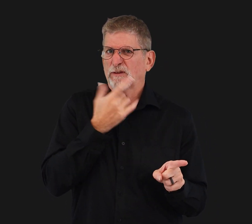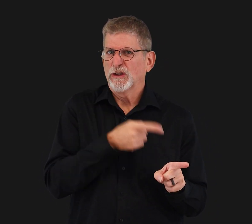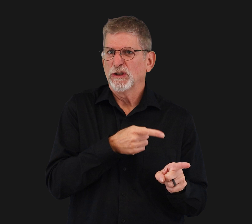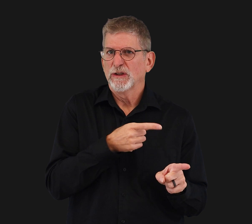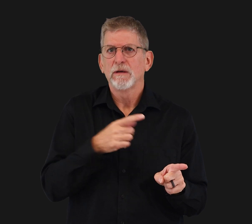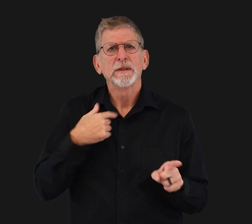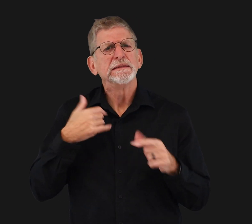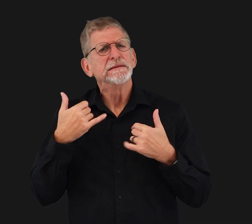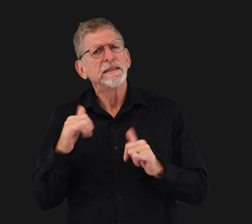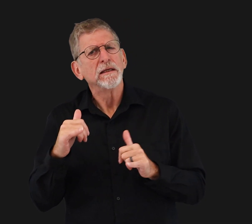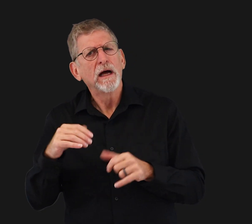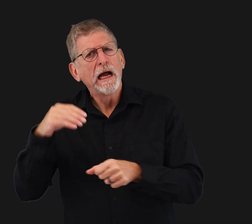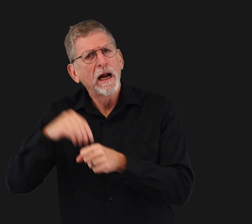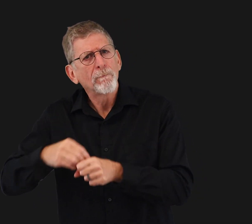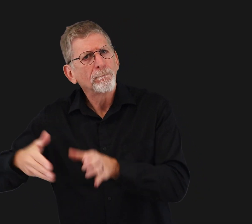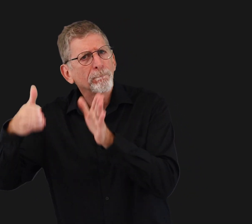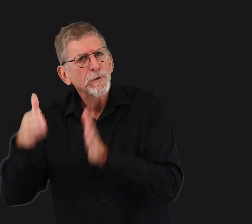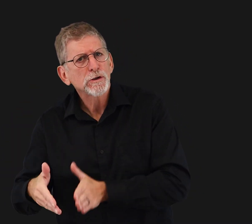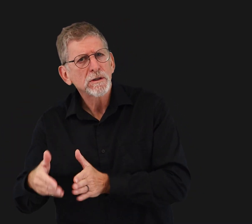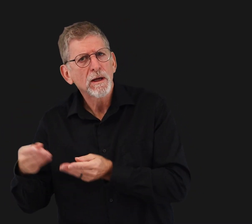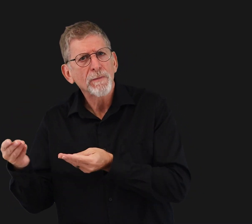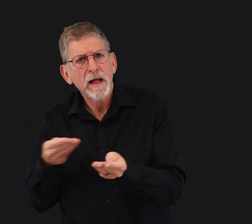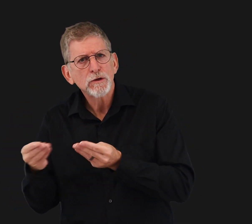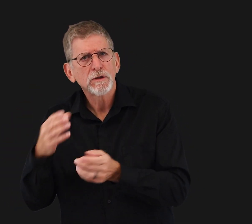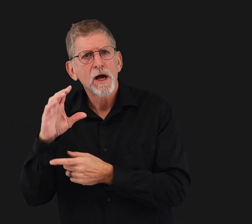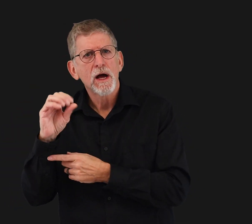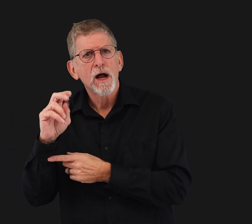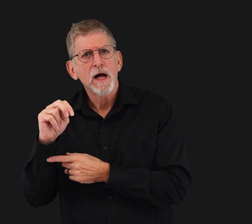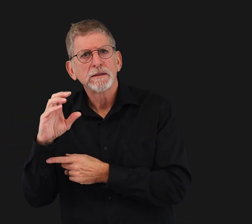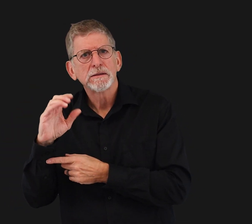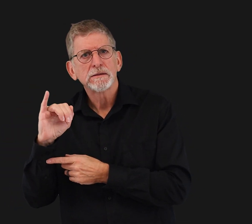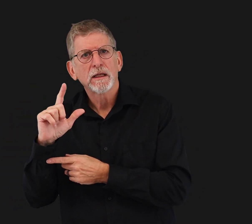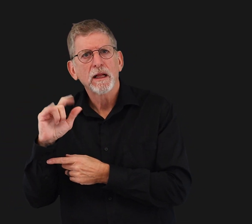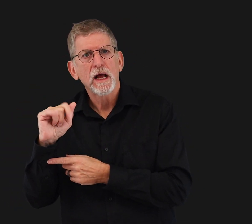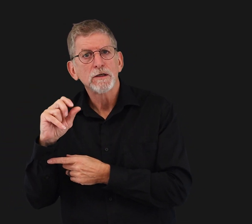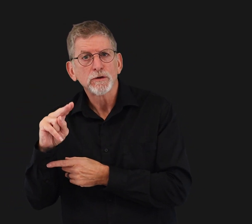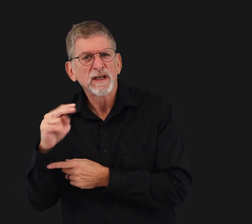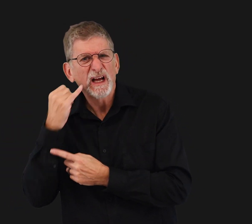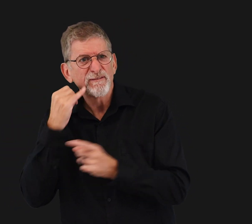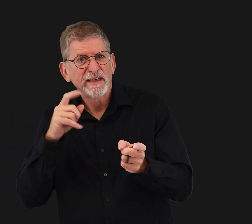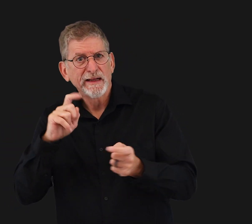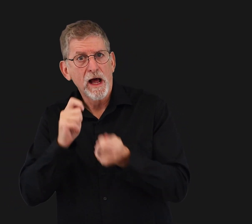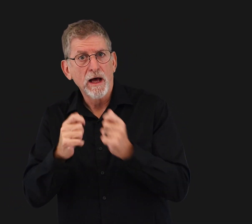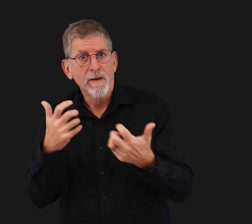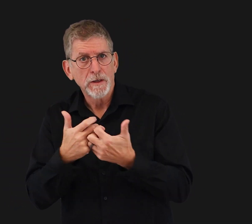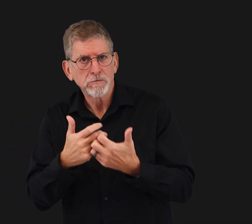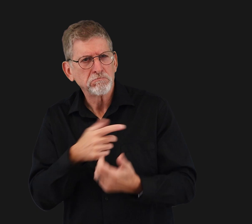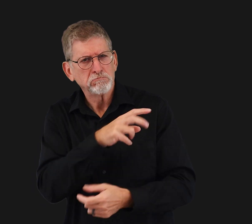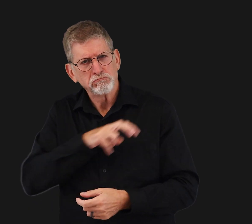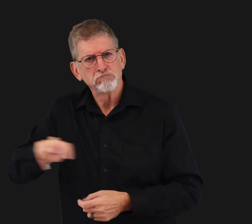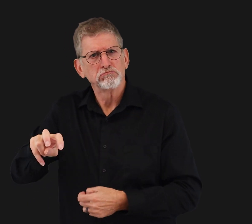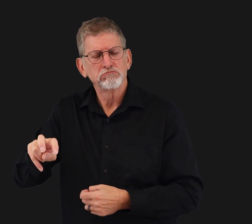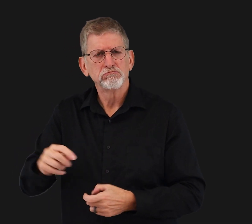we hold in-person mediations and conciliations as an accommodation.